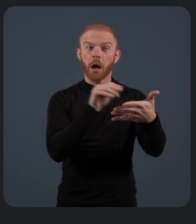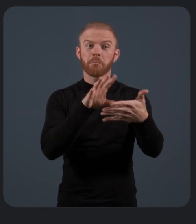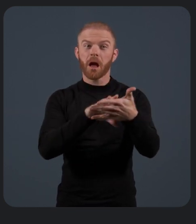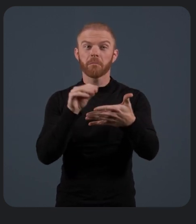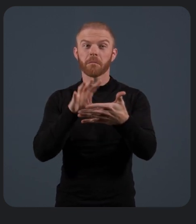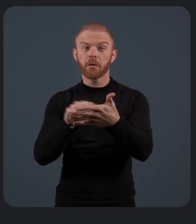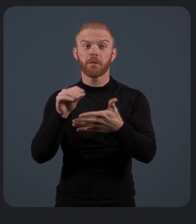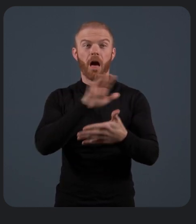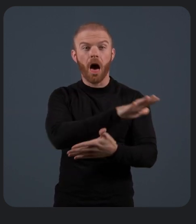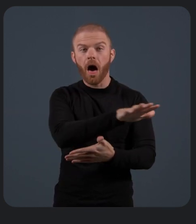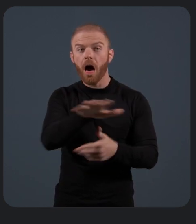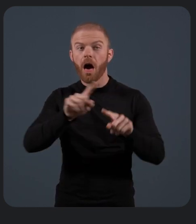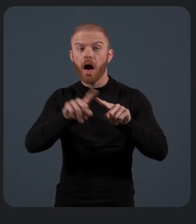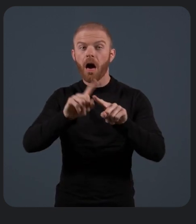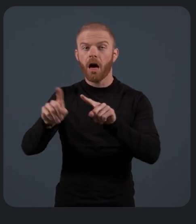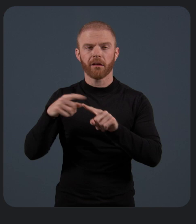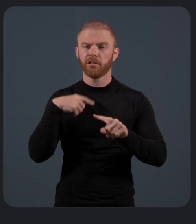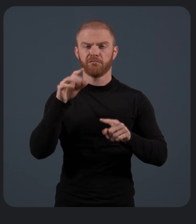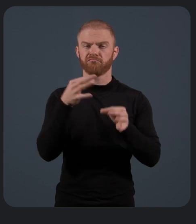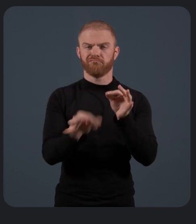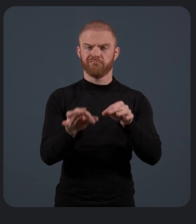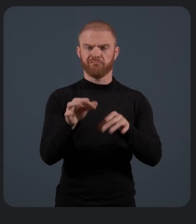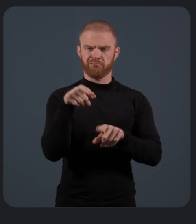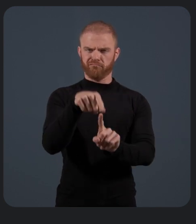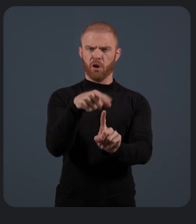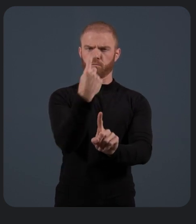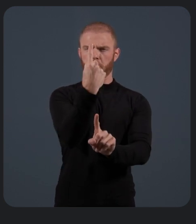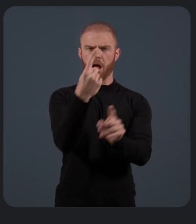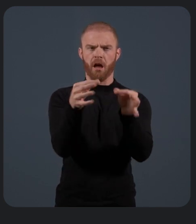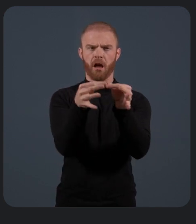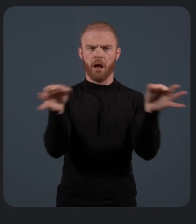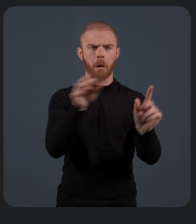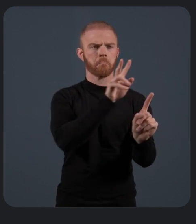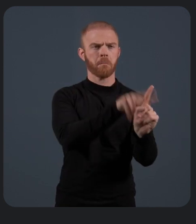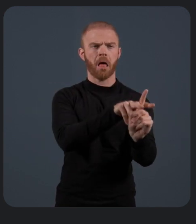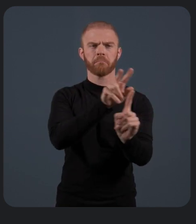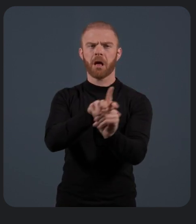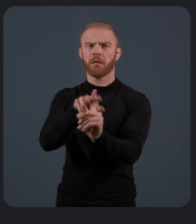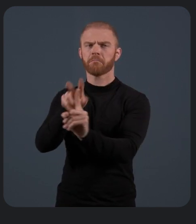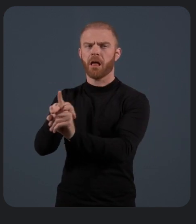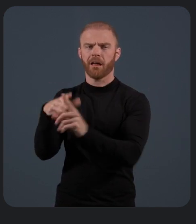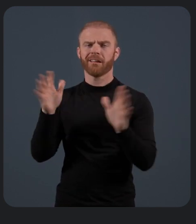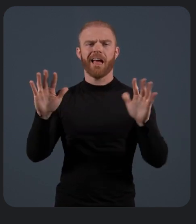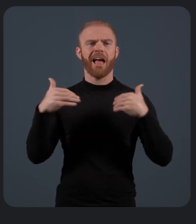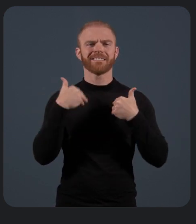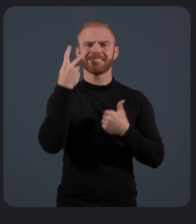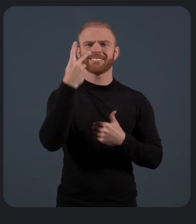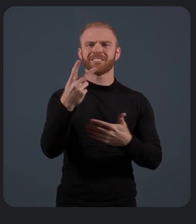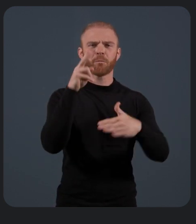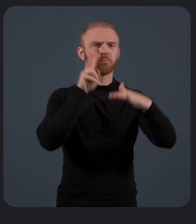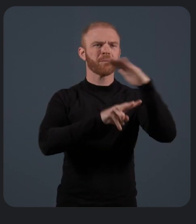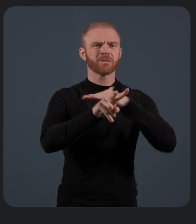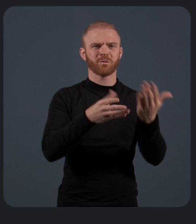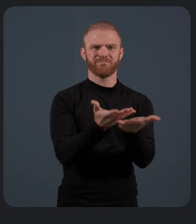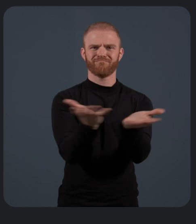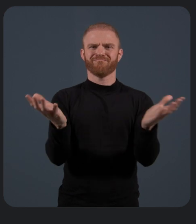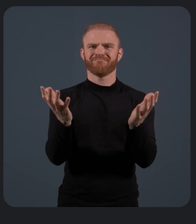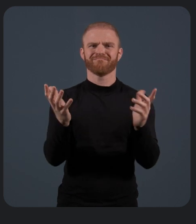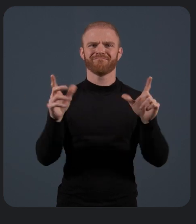across my app, I can simply refer to this one annotation and have this set of previews appear anywhere in my app. So let's try it out.